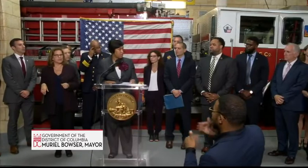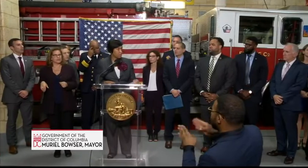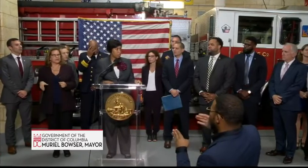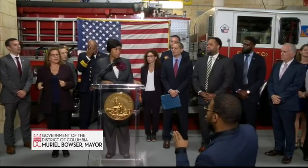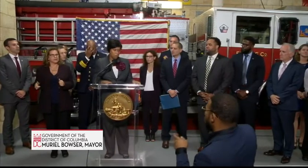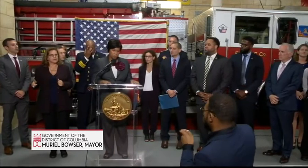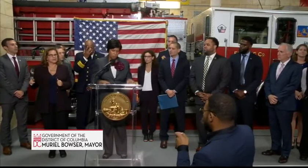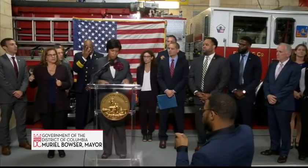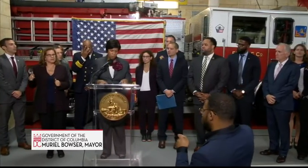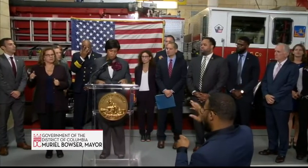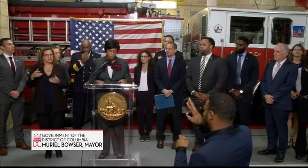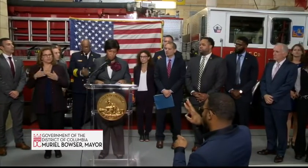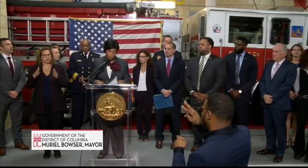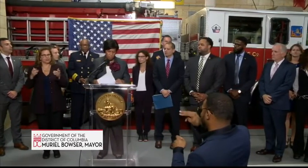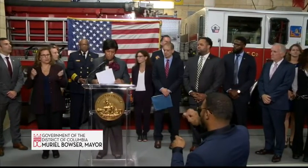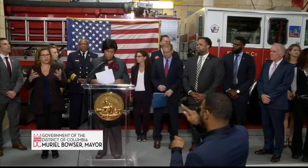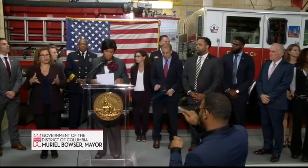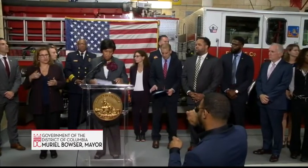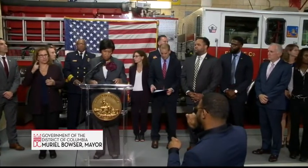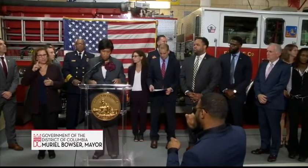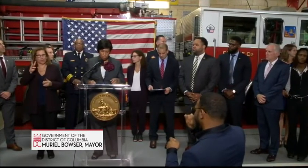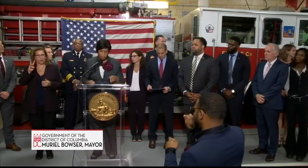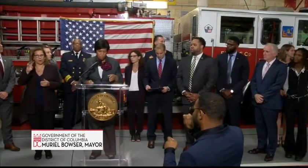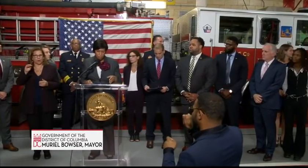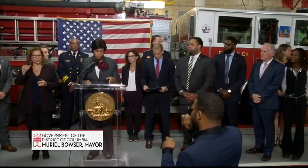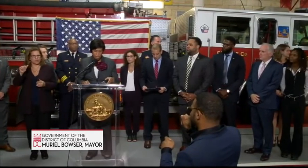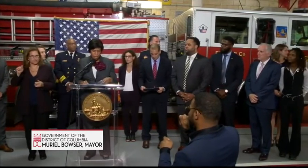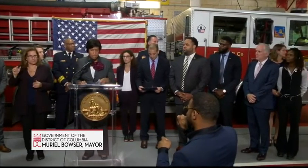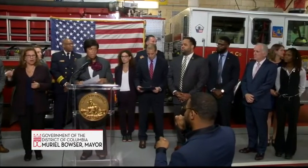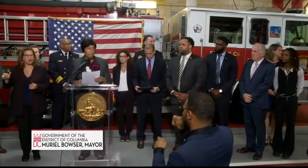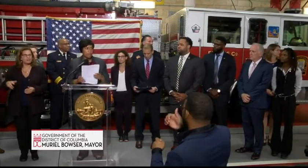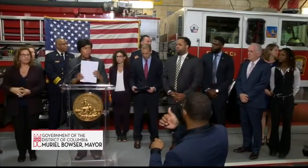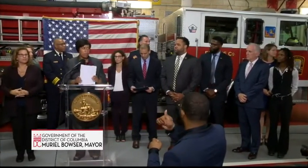ANY OF THE COUNCILMEMBERS WHO WOULD LIKE TO BE PRESENT FOR